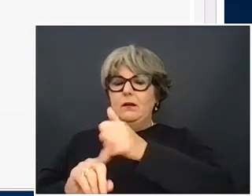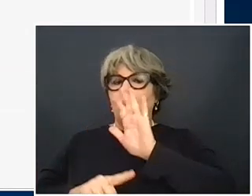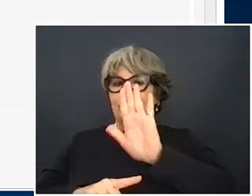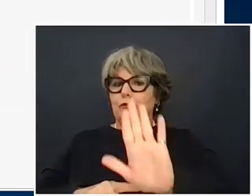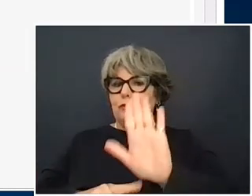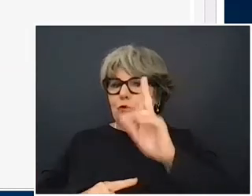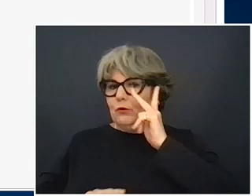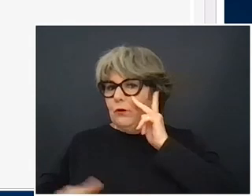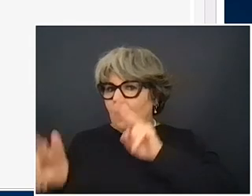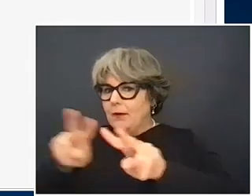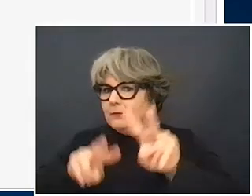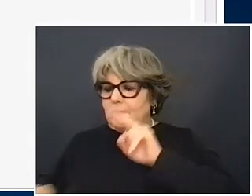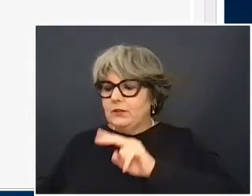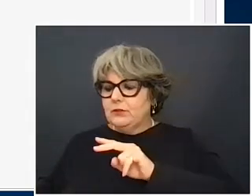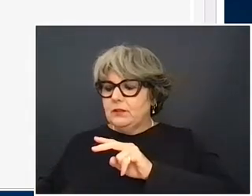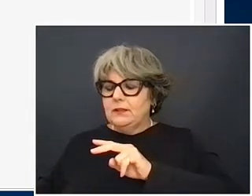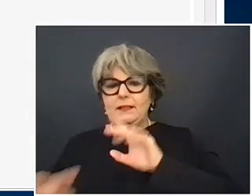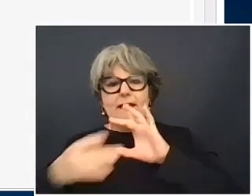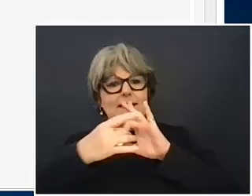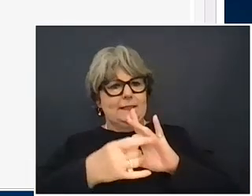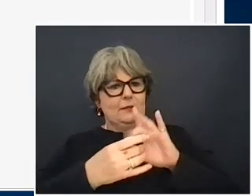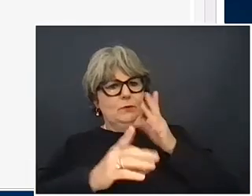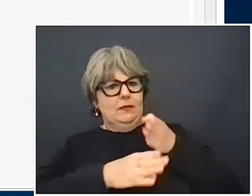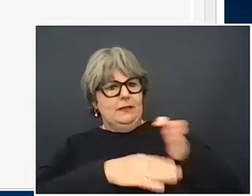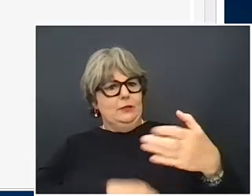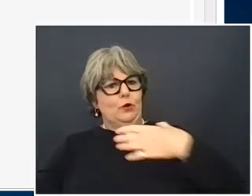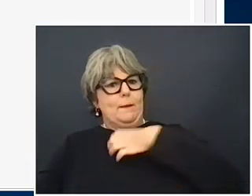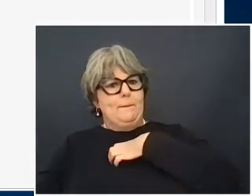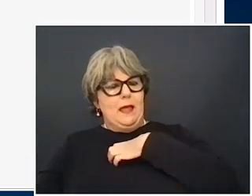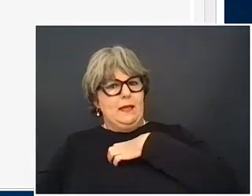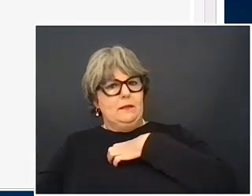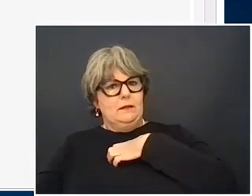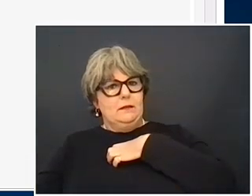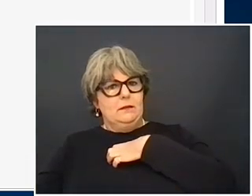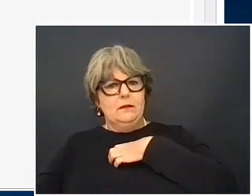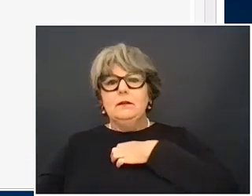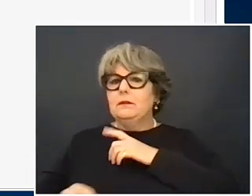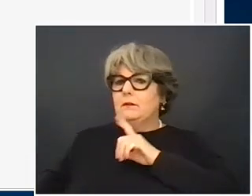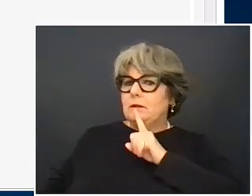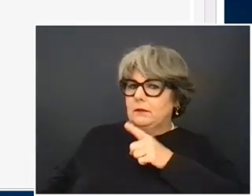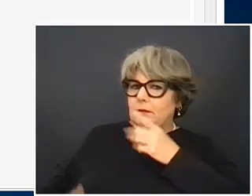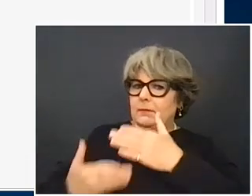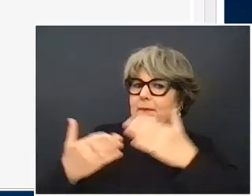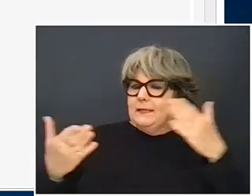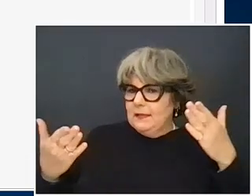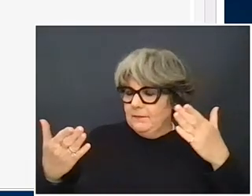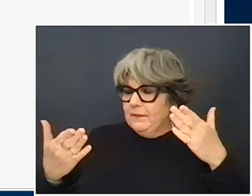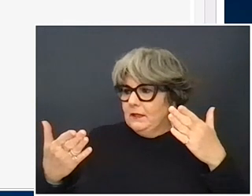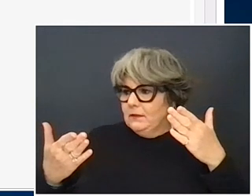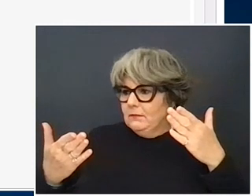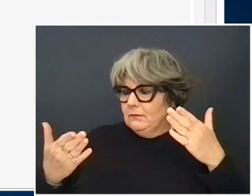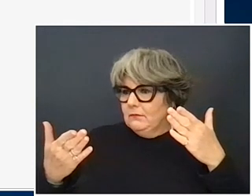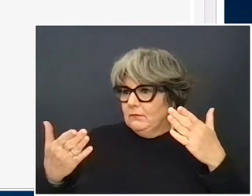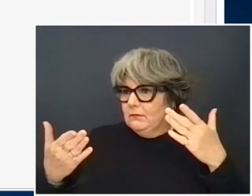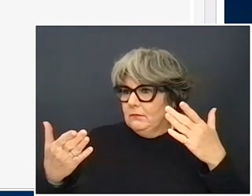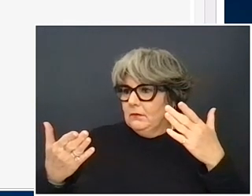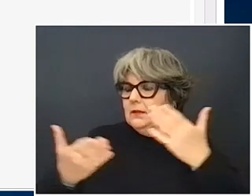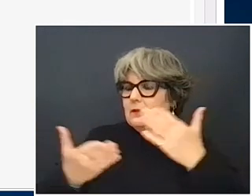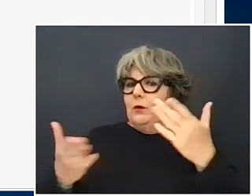So it's still about complaints. So it might be something that comes up that we then initiate our own process